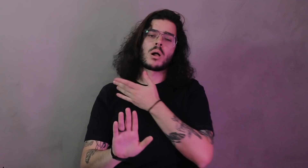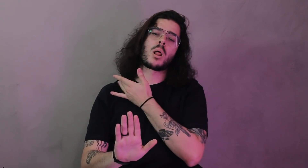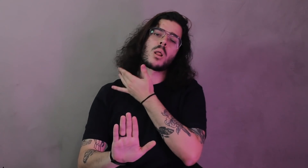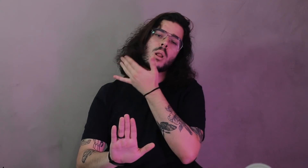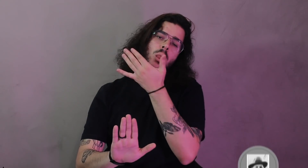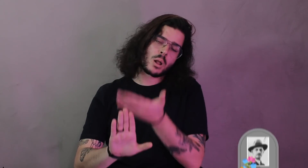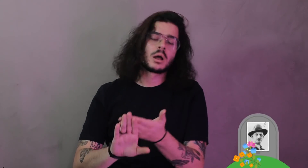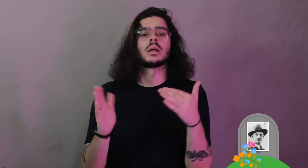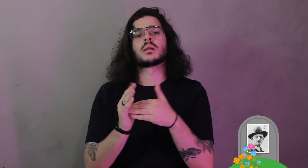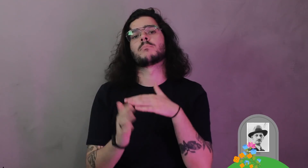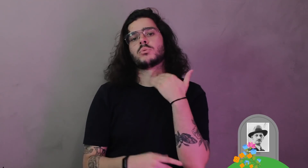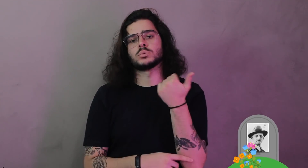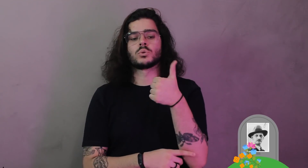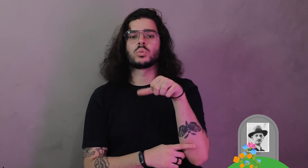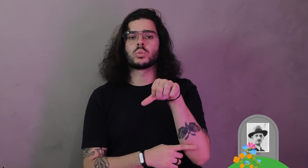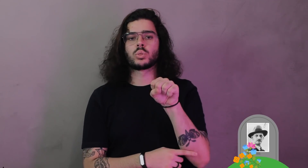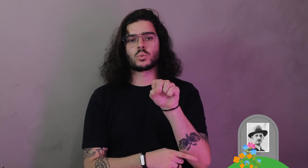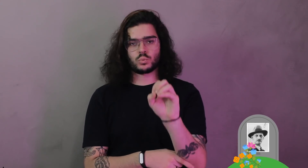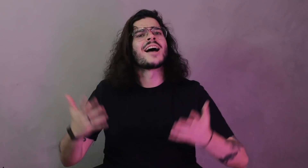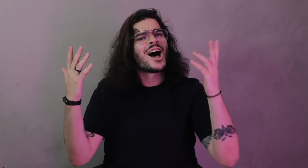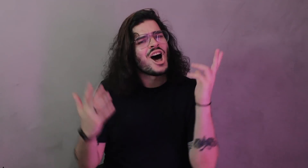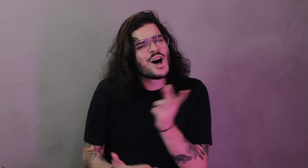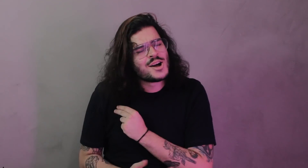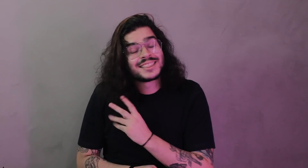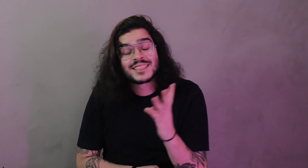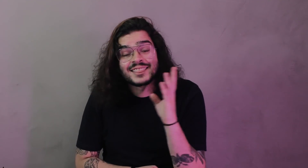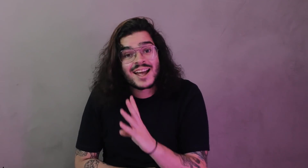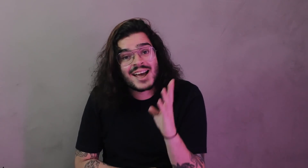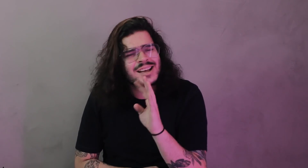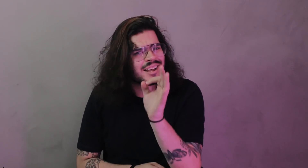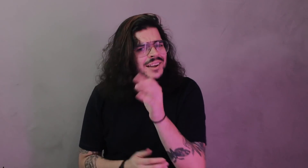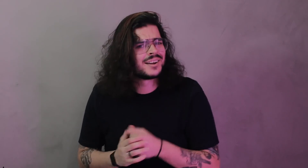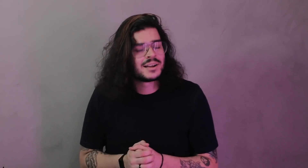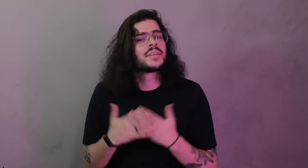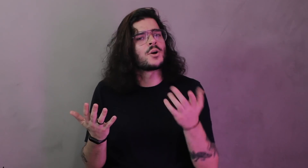and museum until his death in 1980. Wow! How cool, right?!